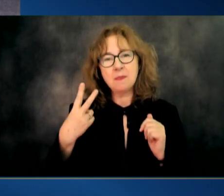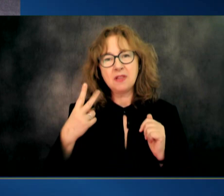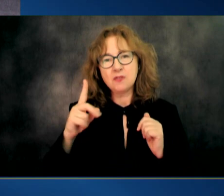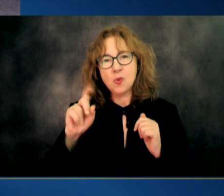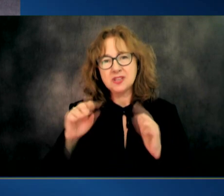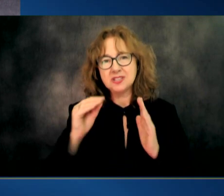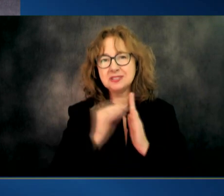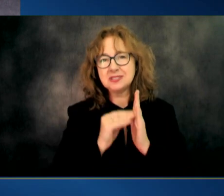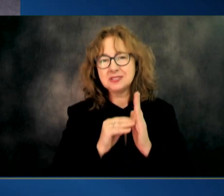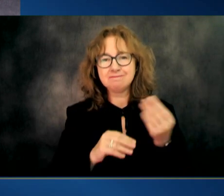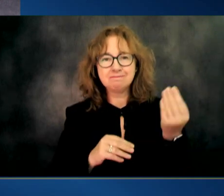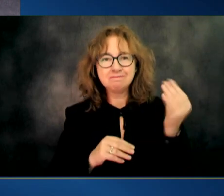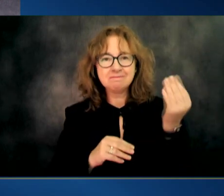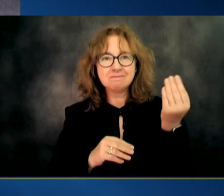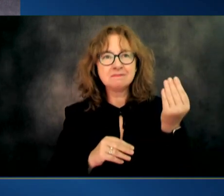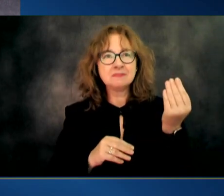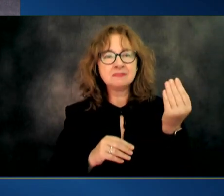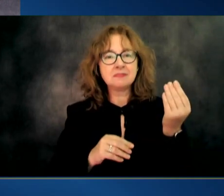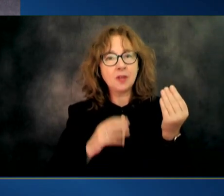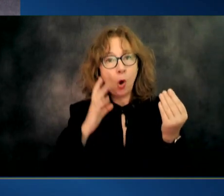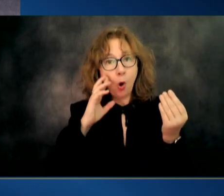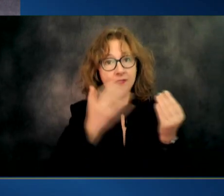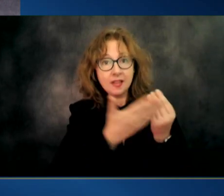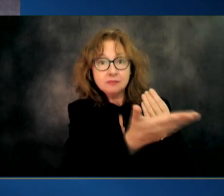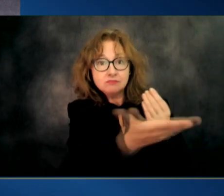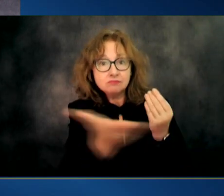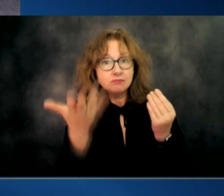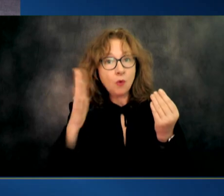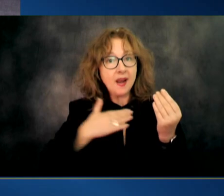Hopefully you've enjoyed their presentations as much as I have,